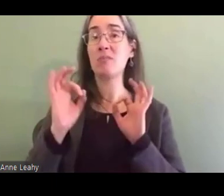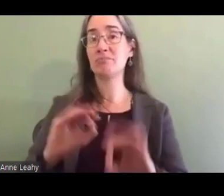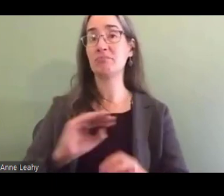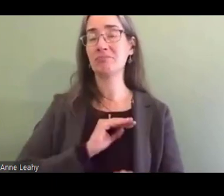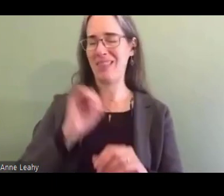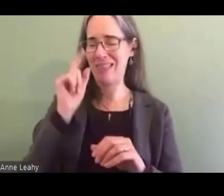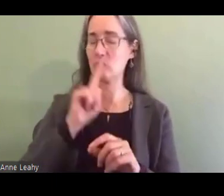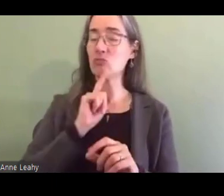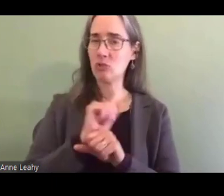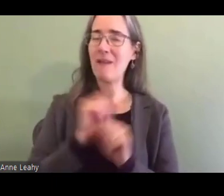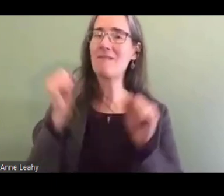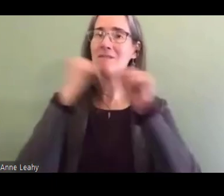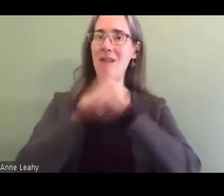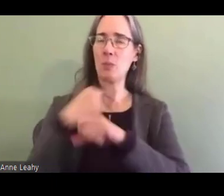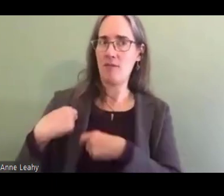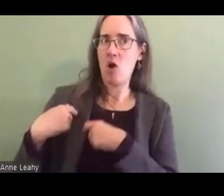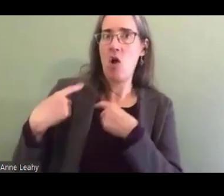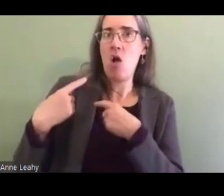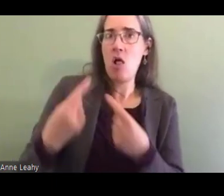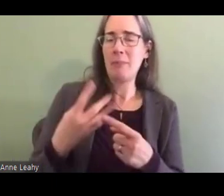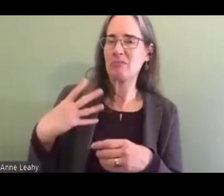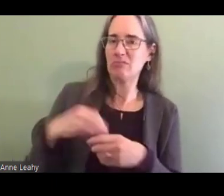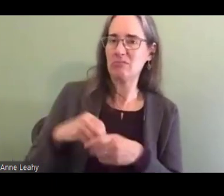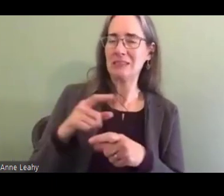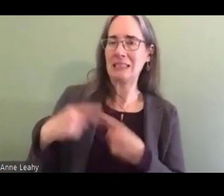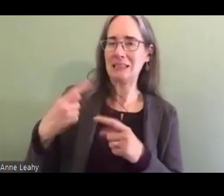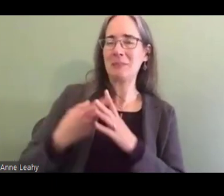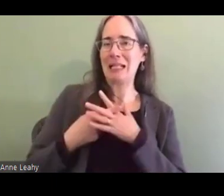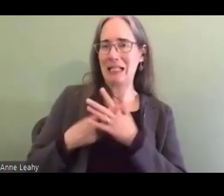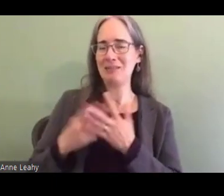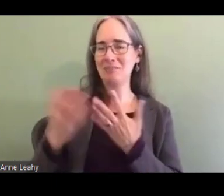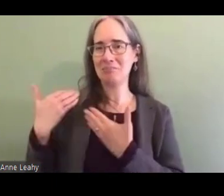That is truly the fight we have all been in from the beginning.